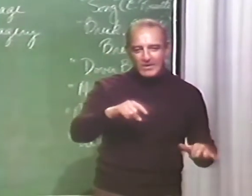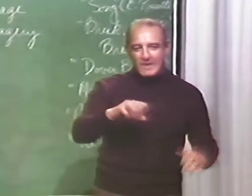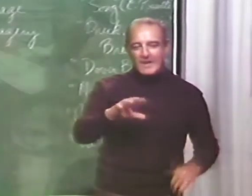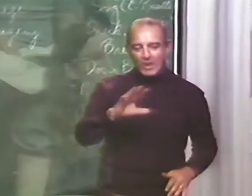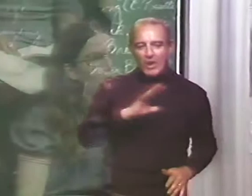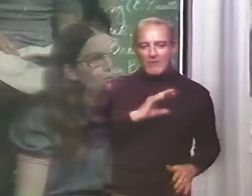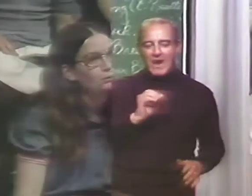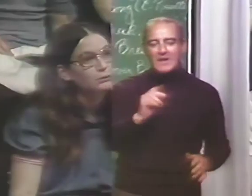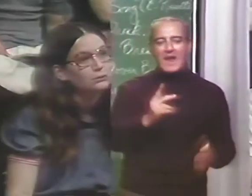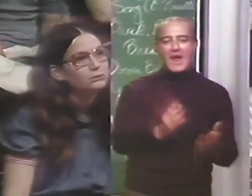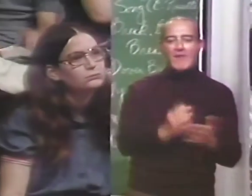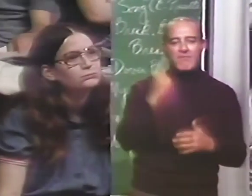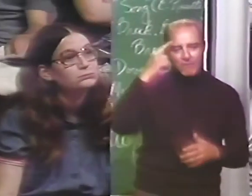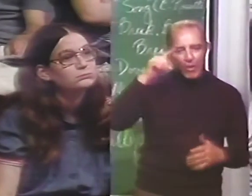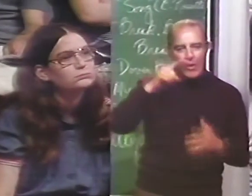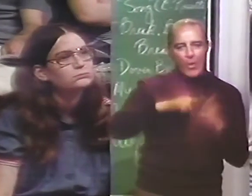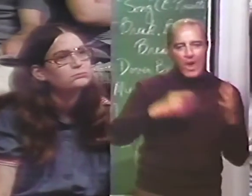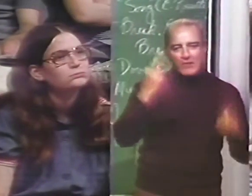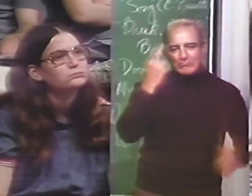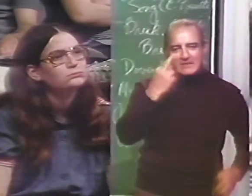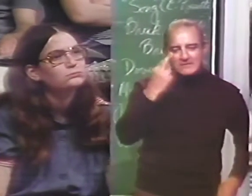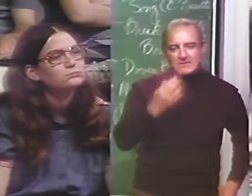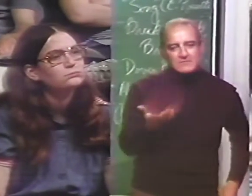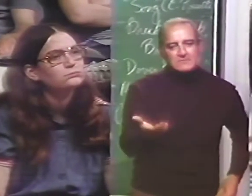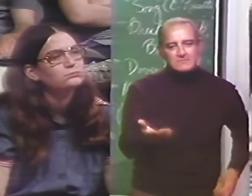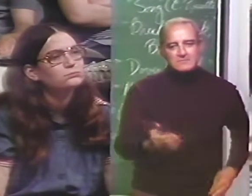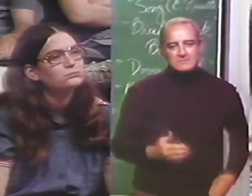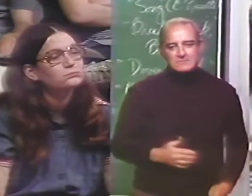YEAH. ALL RIGHT, NOW, FOR WHAT REASON?